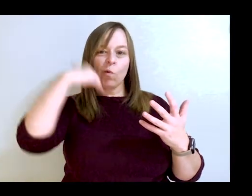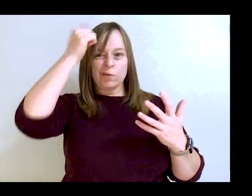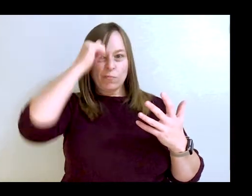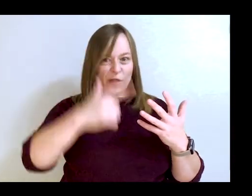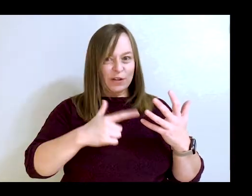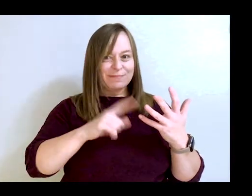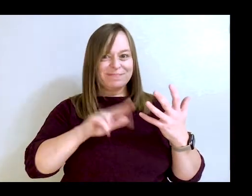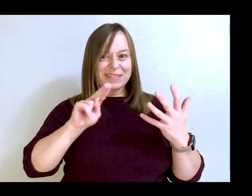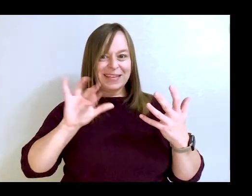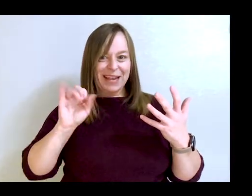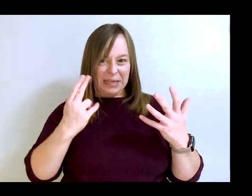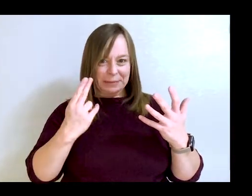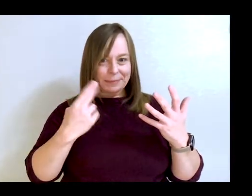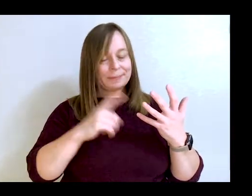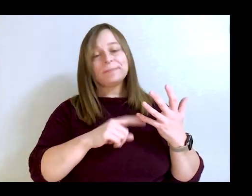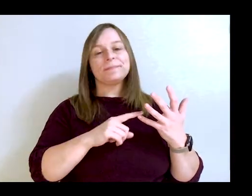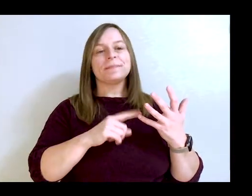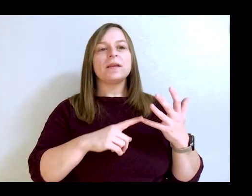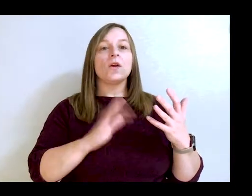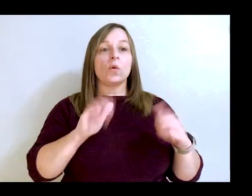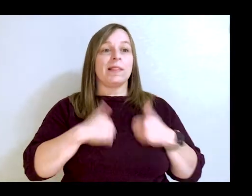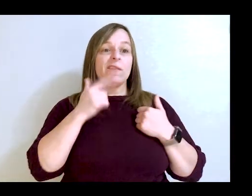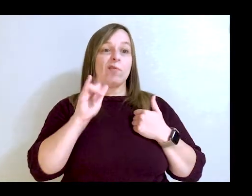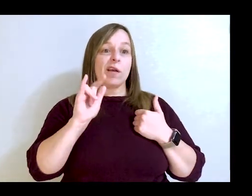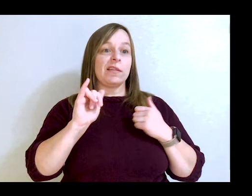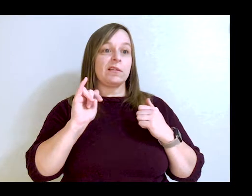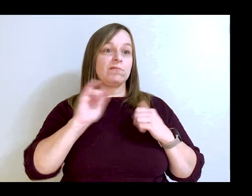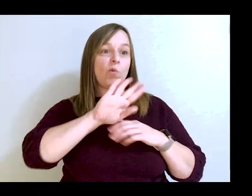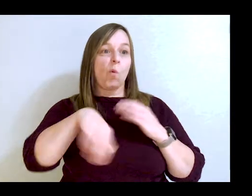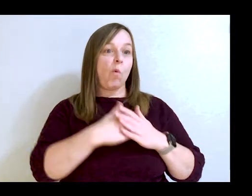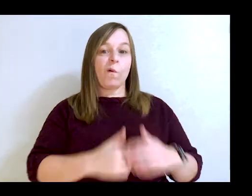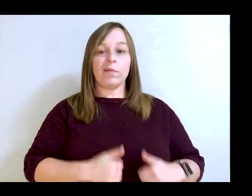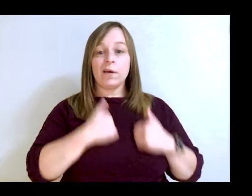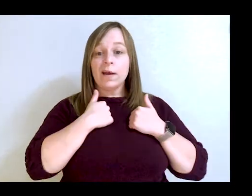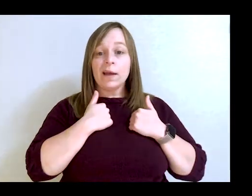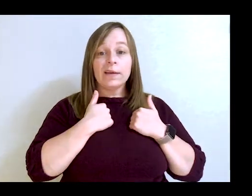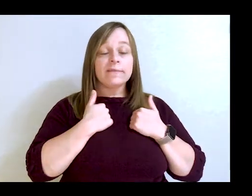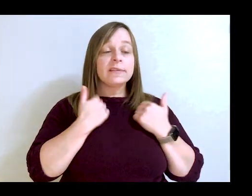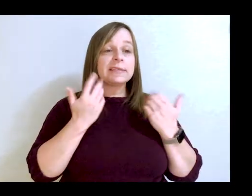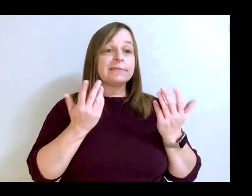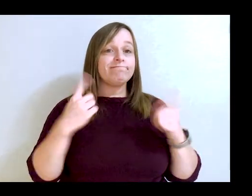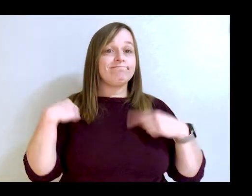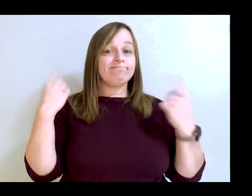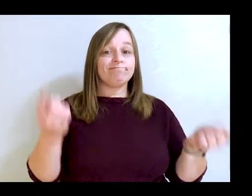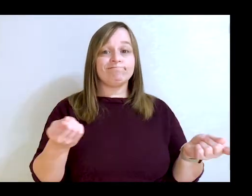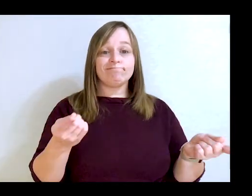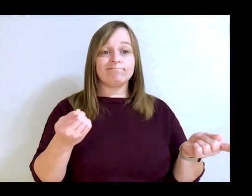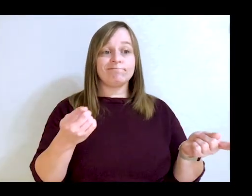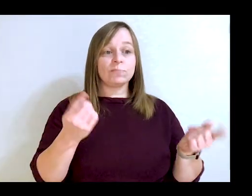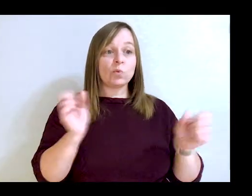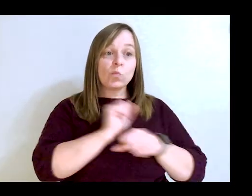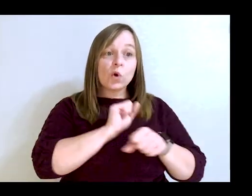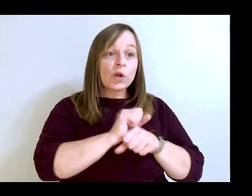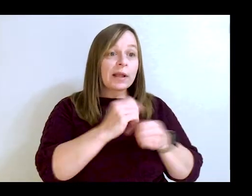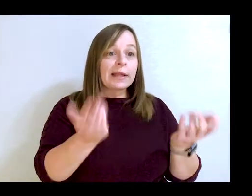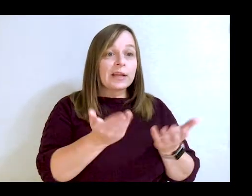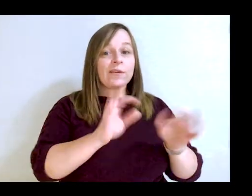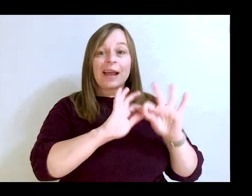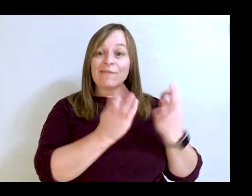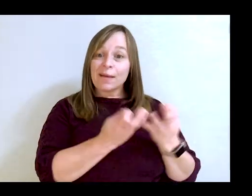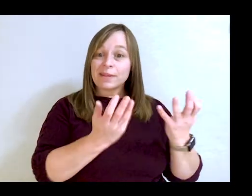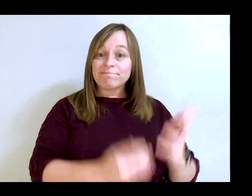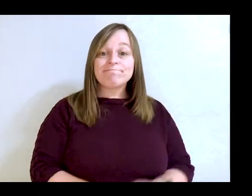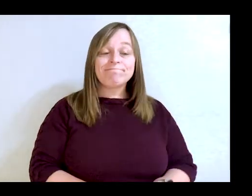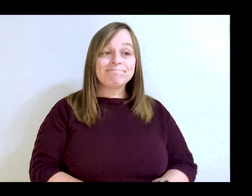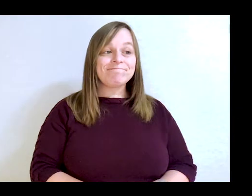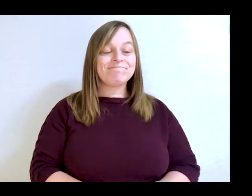brothers. And we all lived on Long Island for our entire lives and work here and have family.